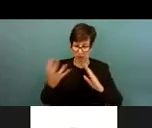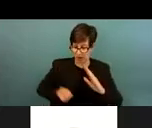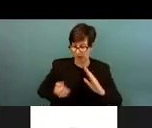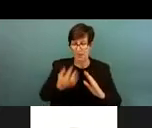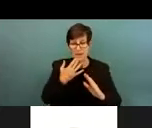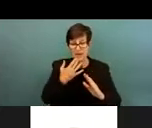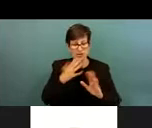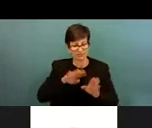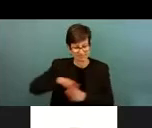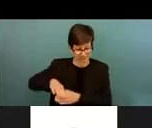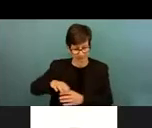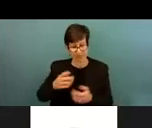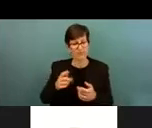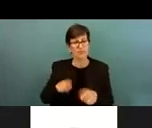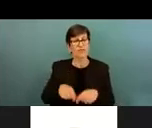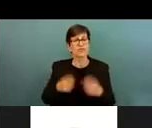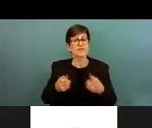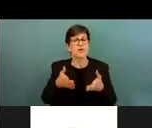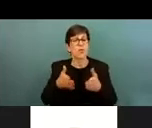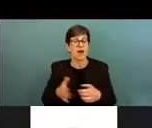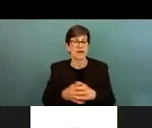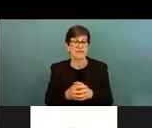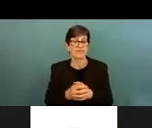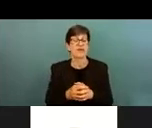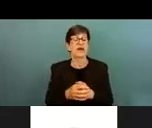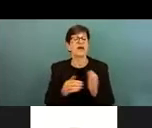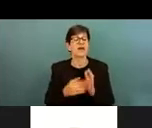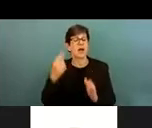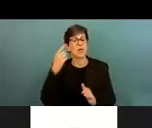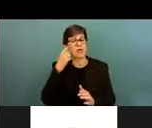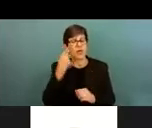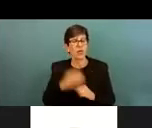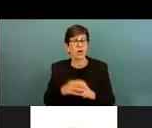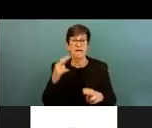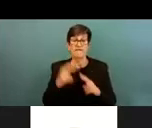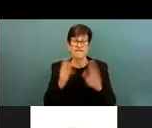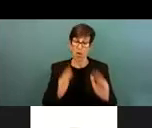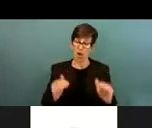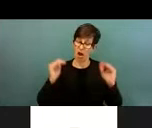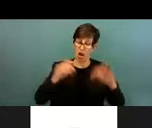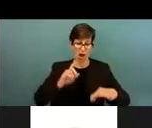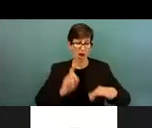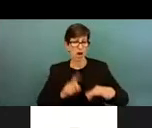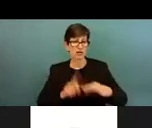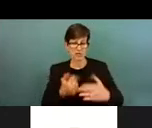thought about what is required for a high quality, reliable connection to the internet,